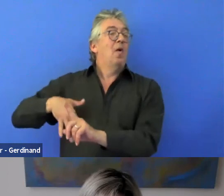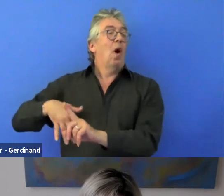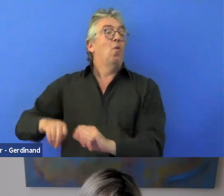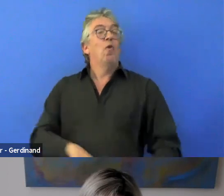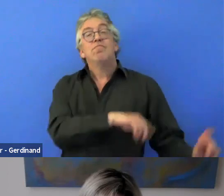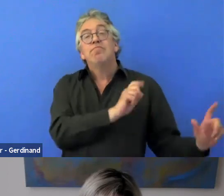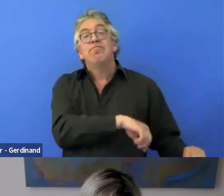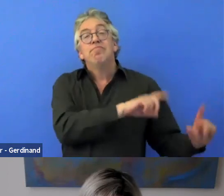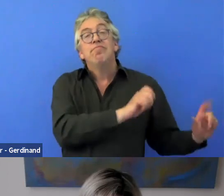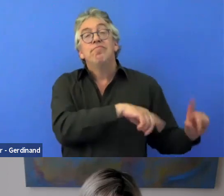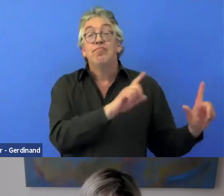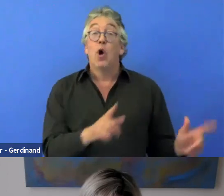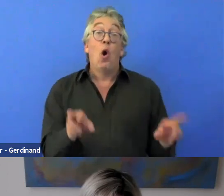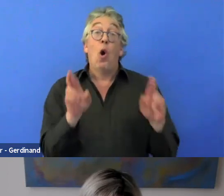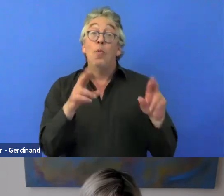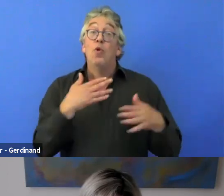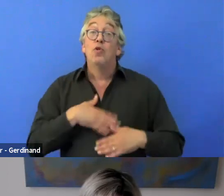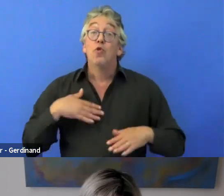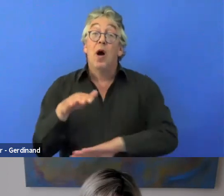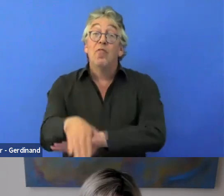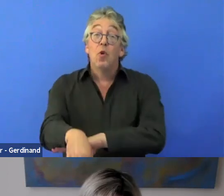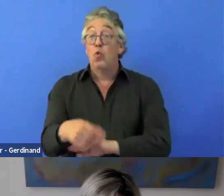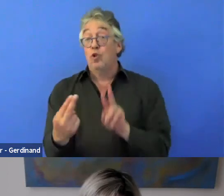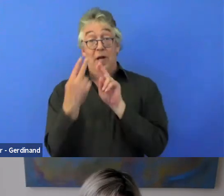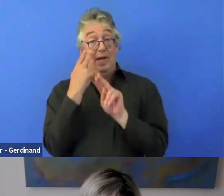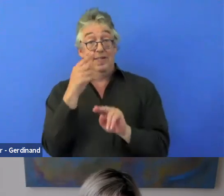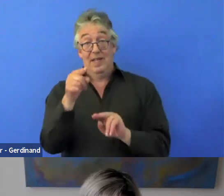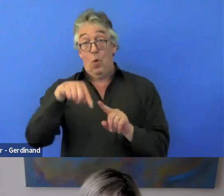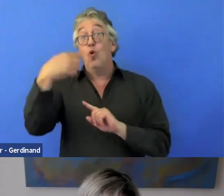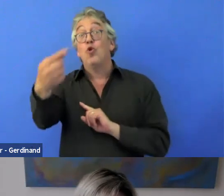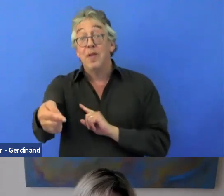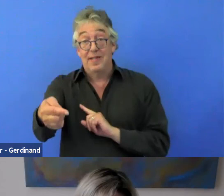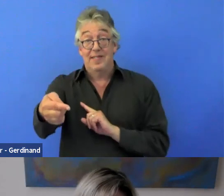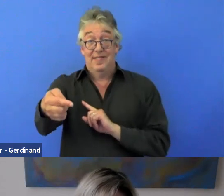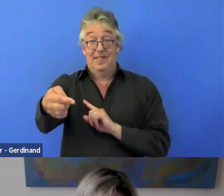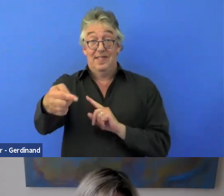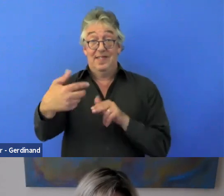I hope you have a nice afternoon and see you at the next event! Bye!